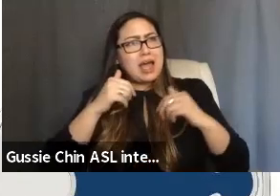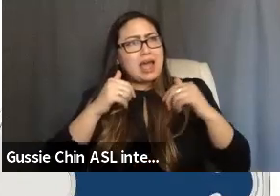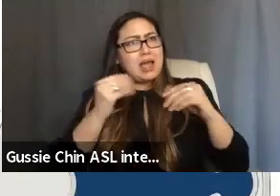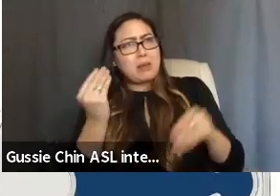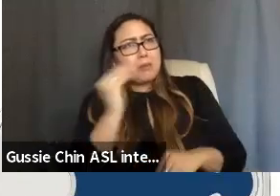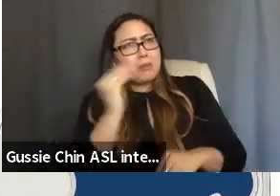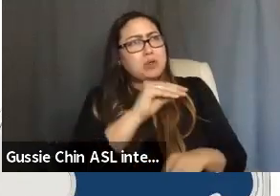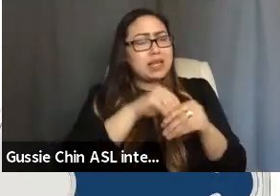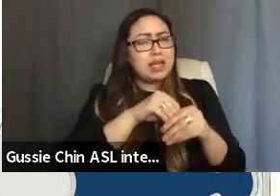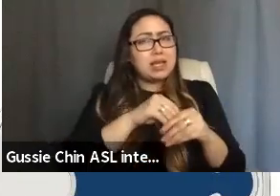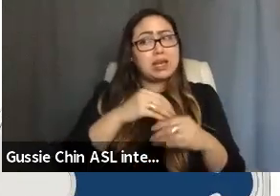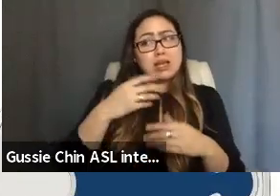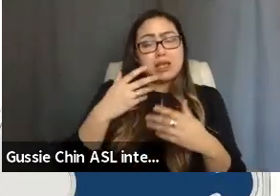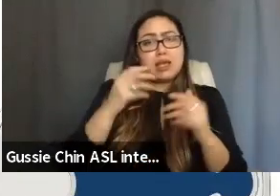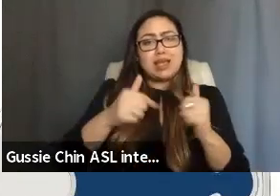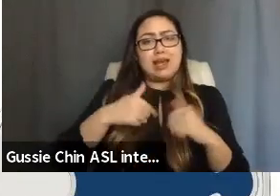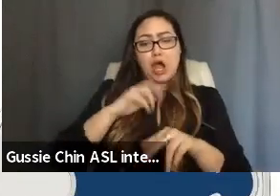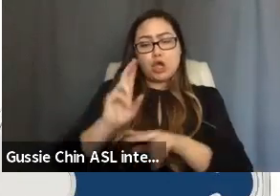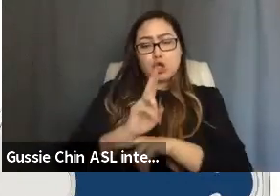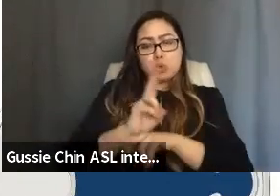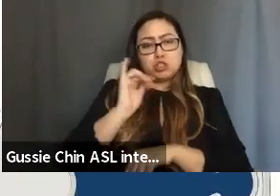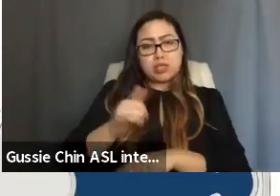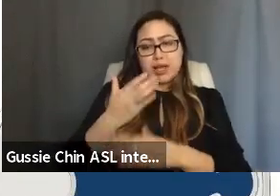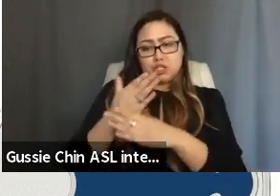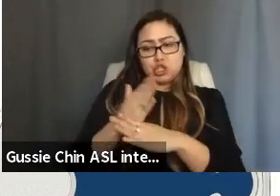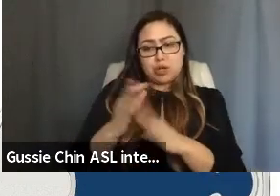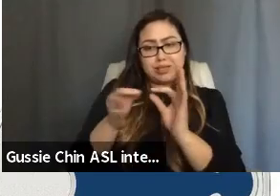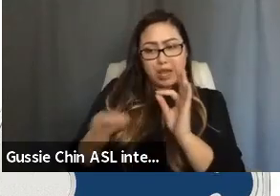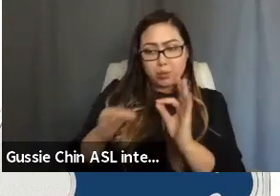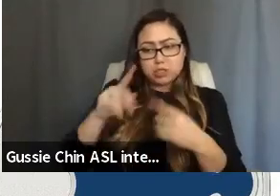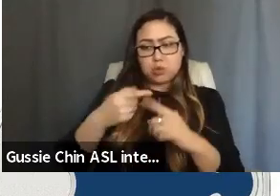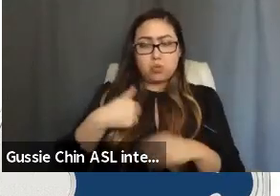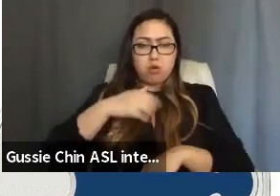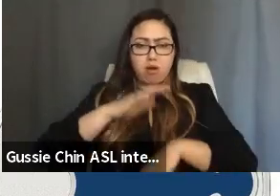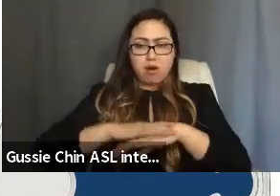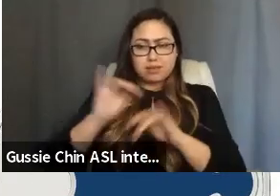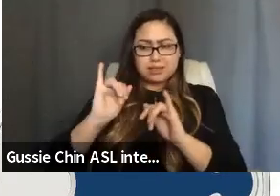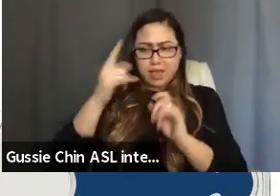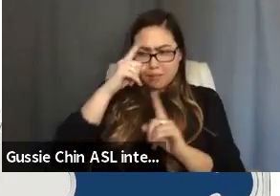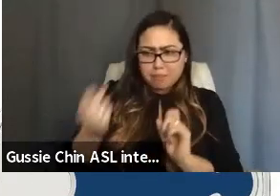called out, can I use this shared language when we're sort of on the same page across one state